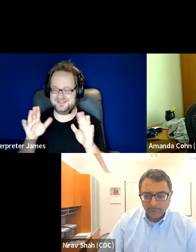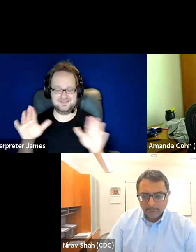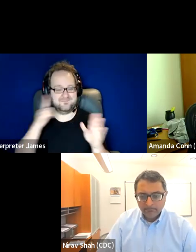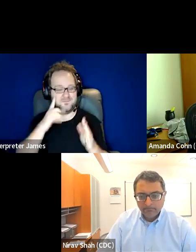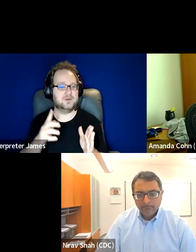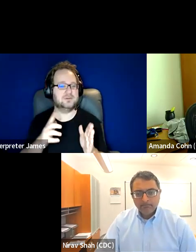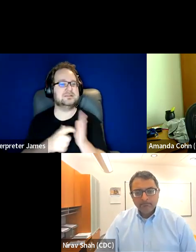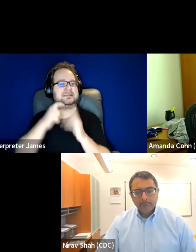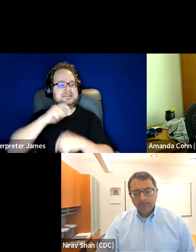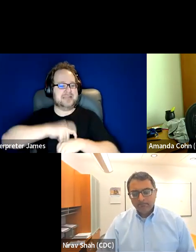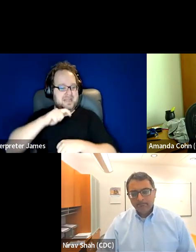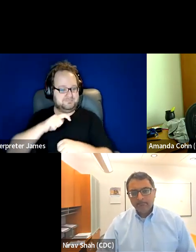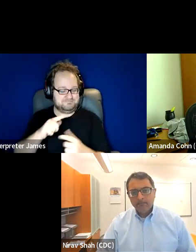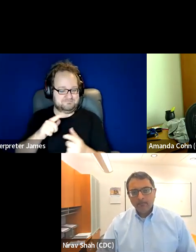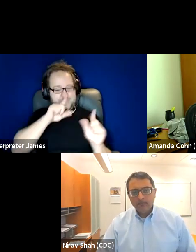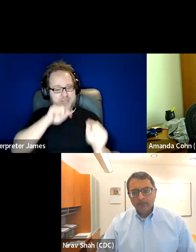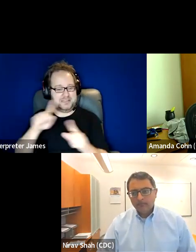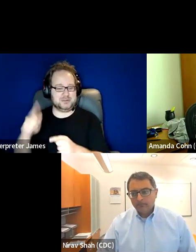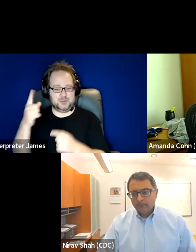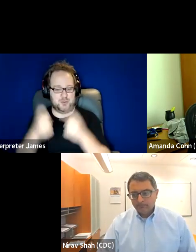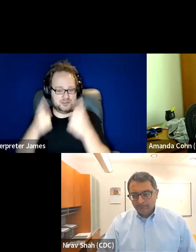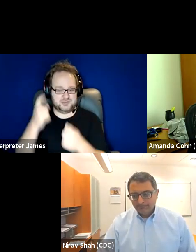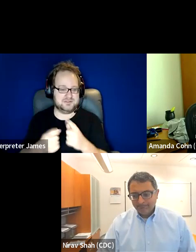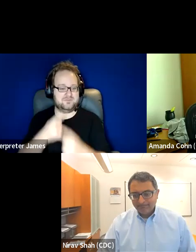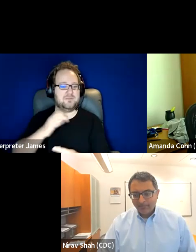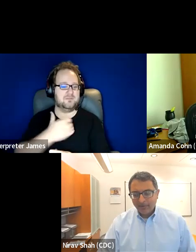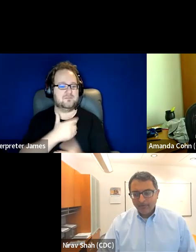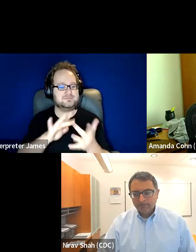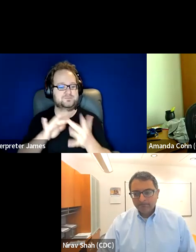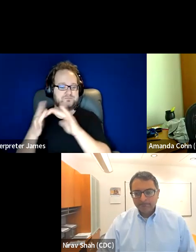to answer questions from our network and provide resources.